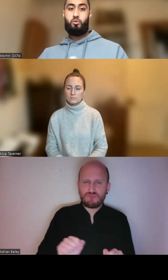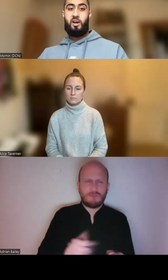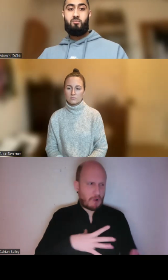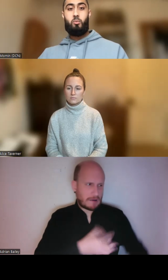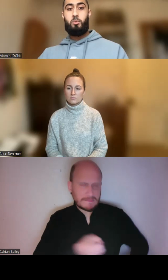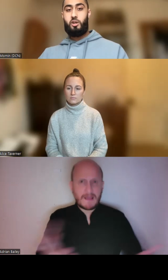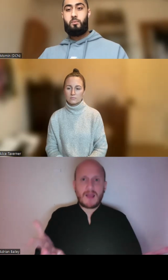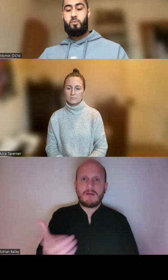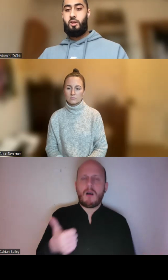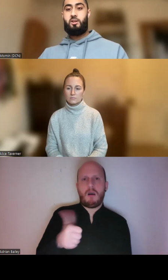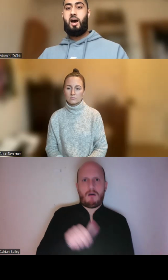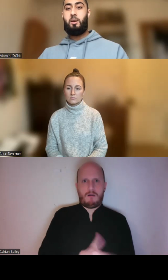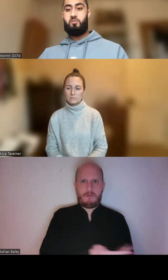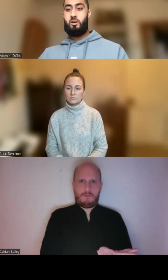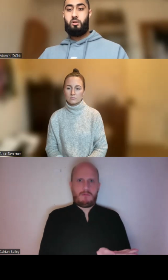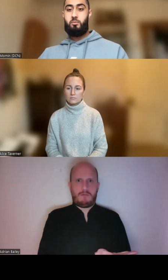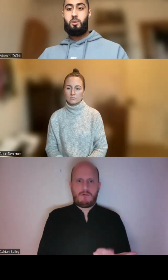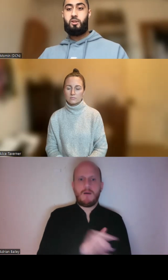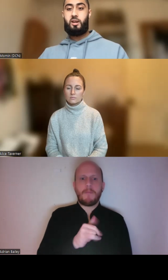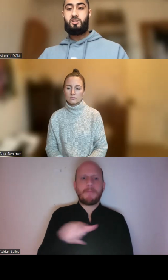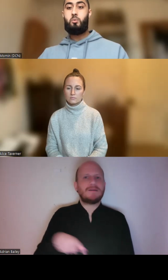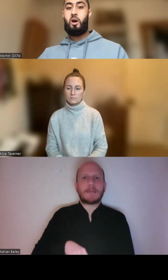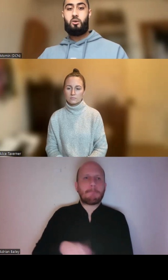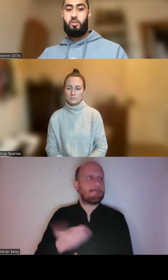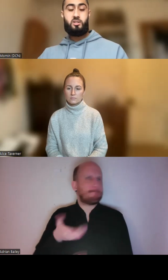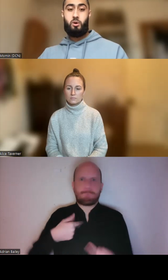You might have more budget than time available, than people that can actually work on things.